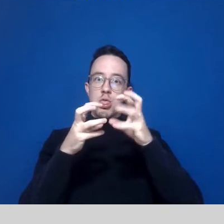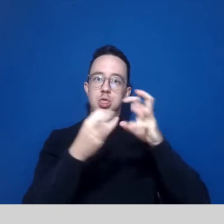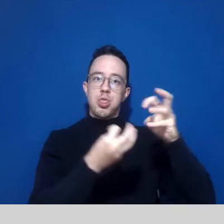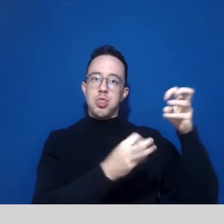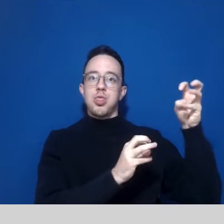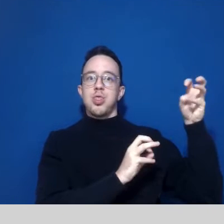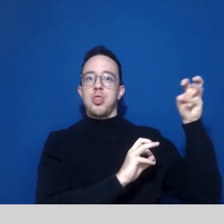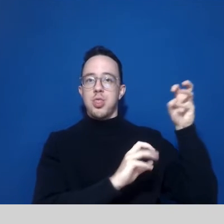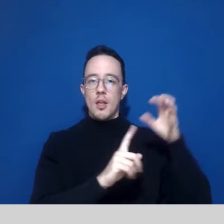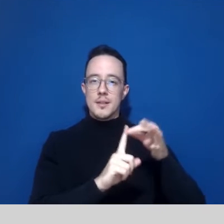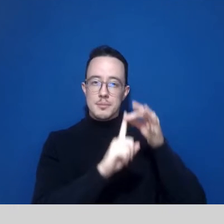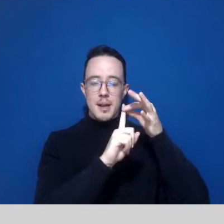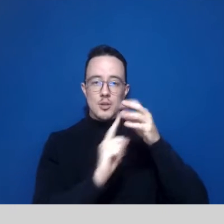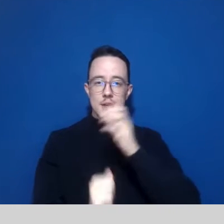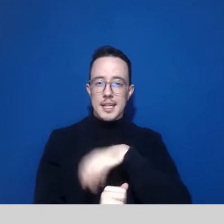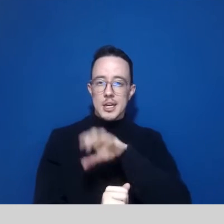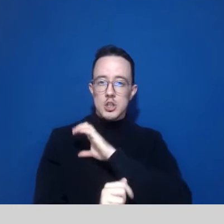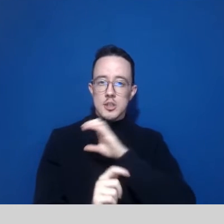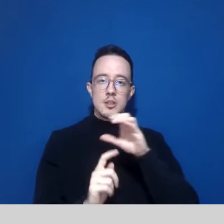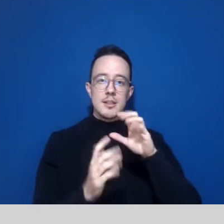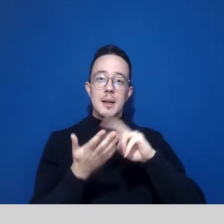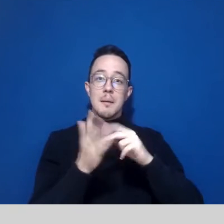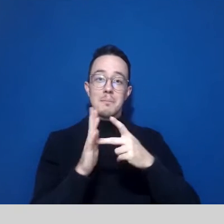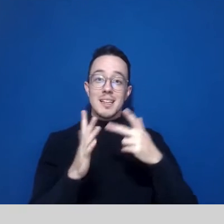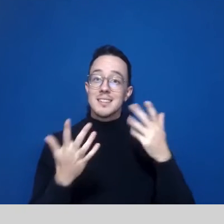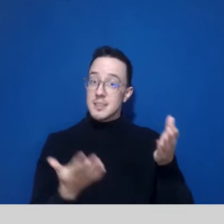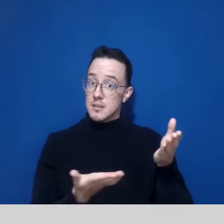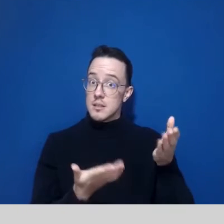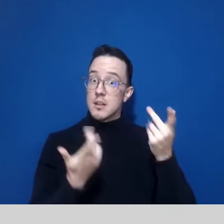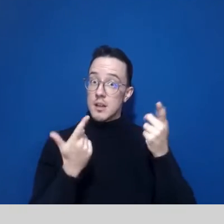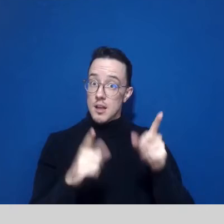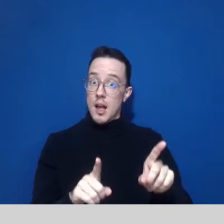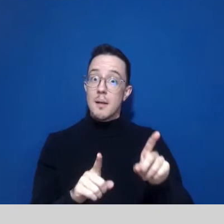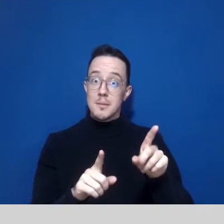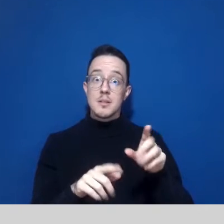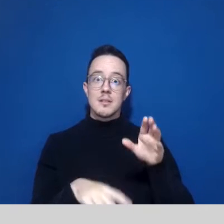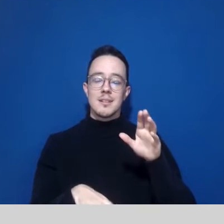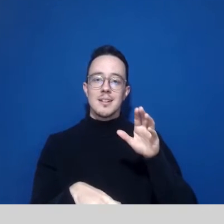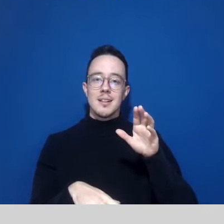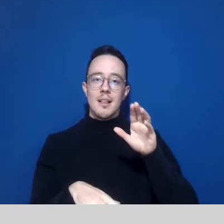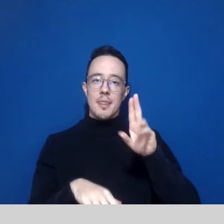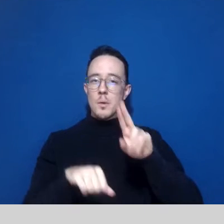And you see at the end, plenty, plenty, of these special characters means there are,